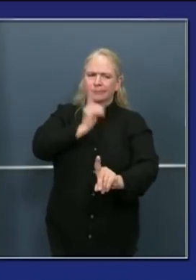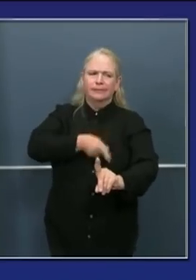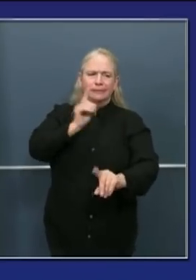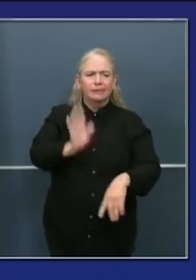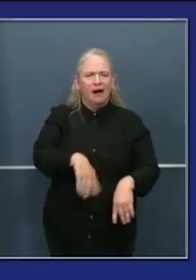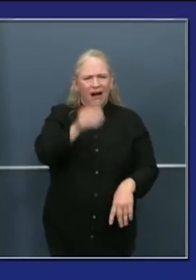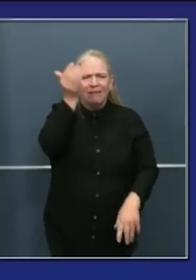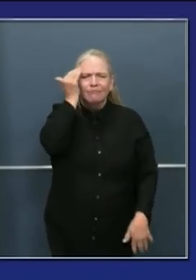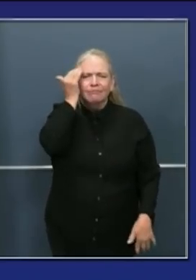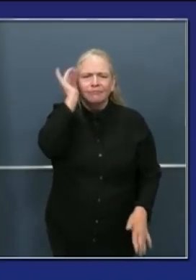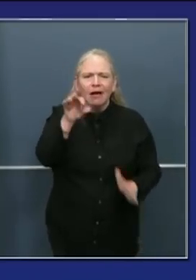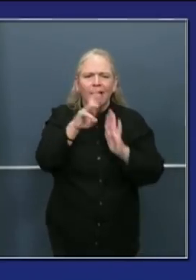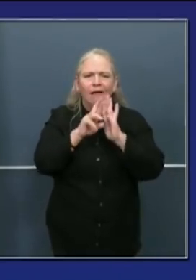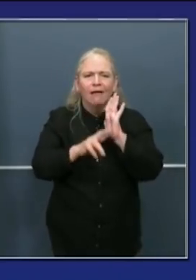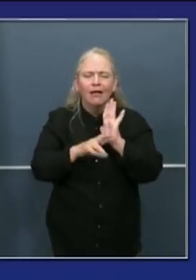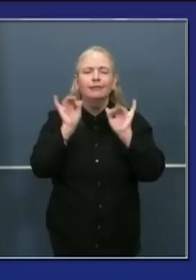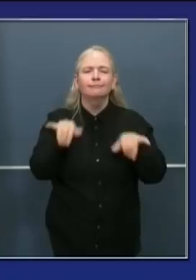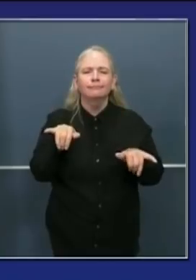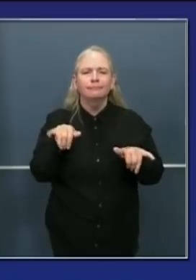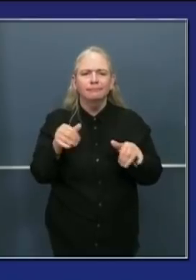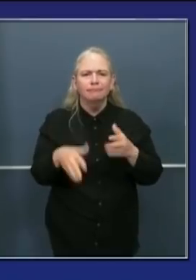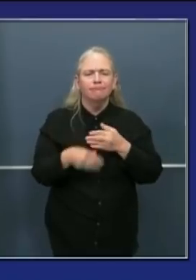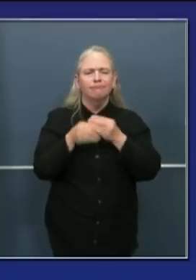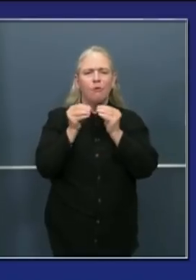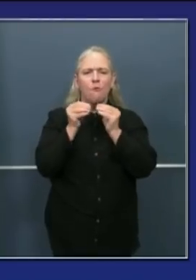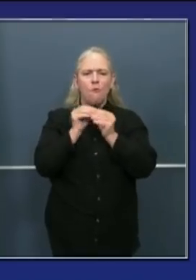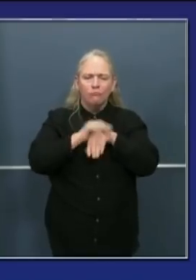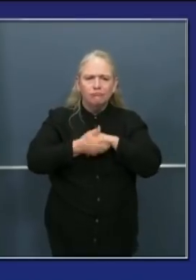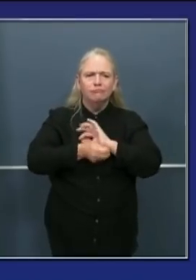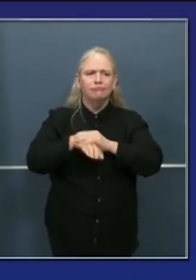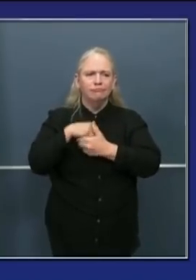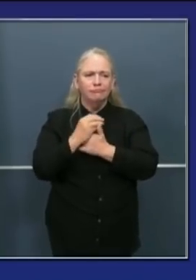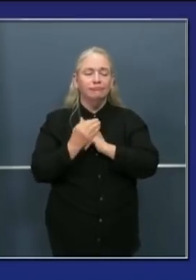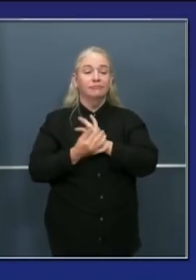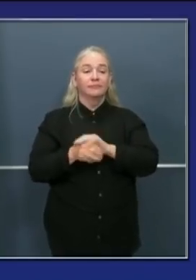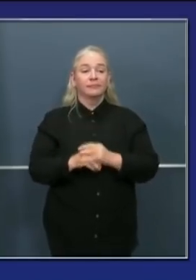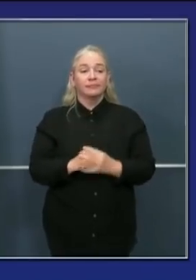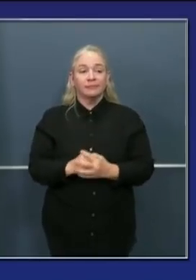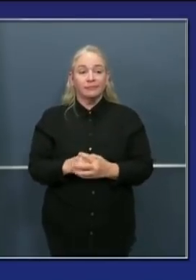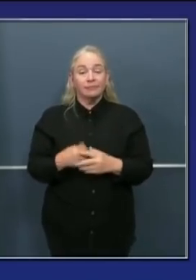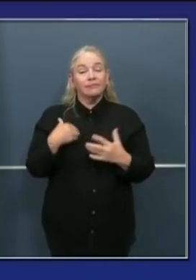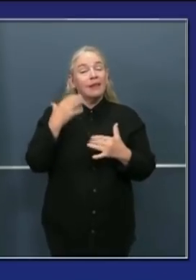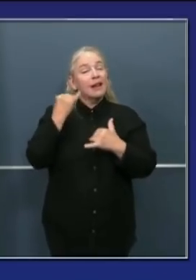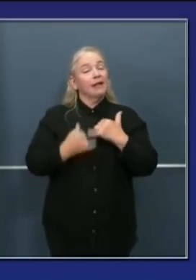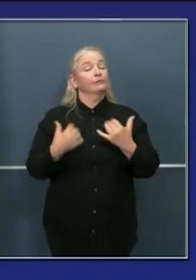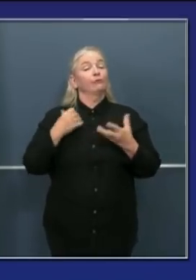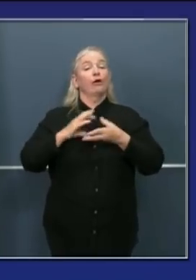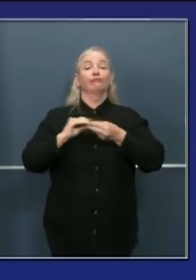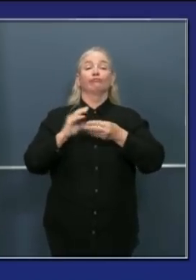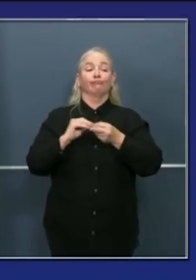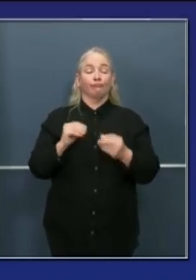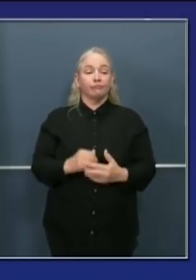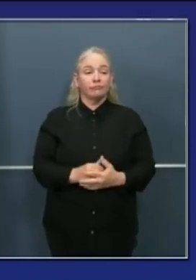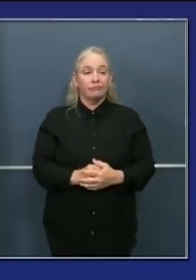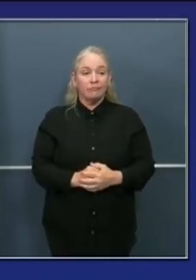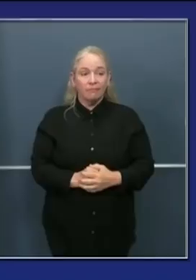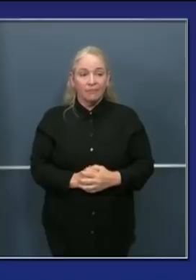YOUR MOTHER AND WERE SO INTENT ON REMINDING YOU AS WE WERE GROWING UP.